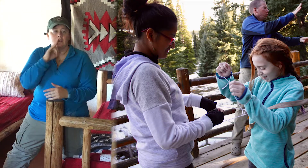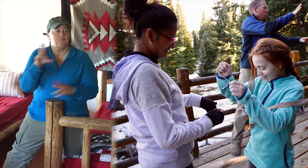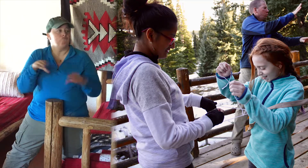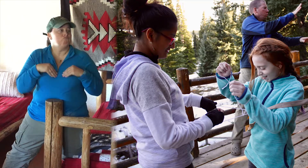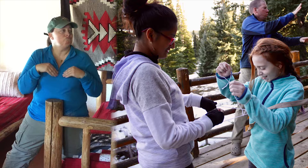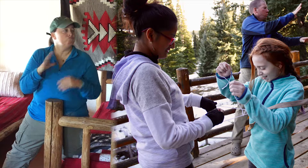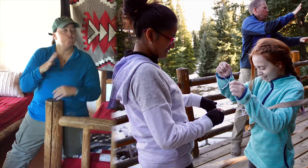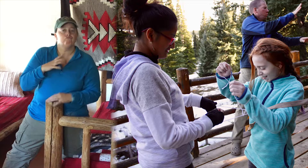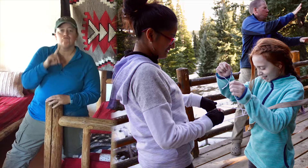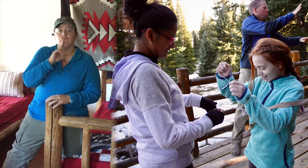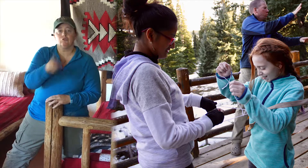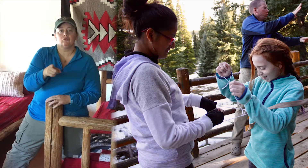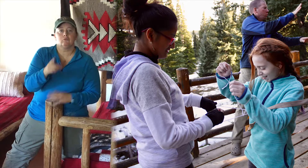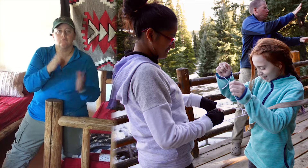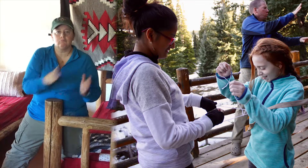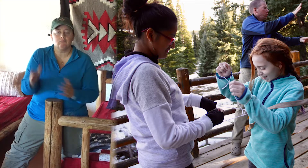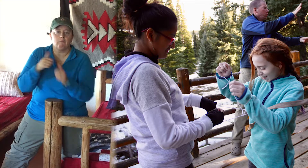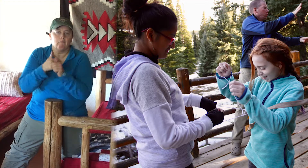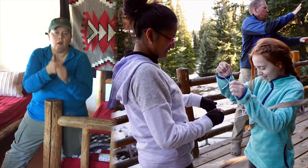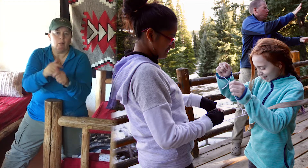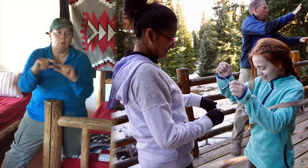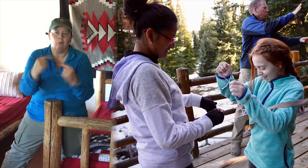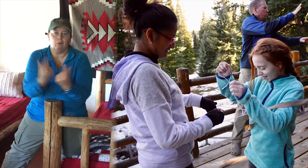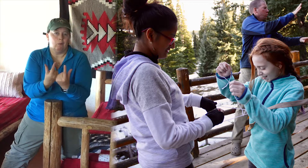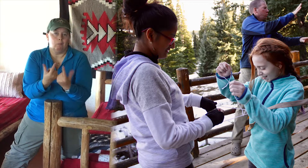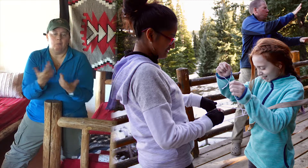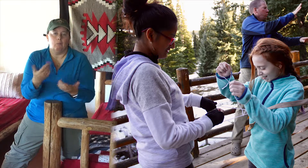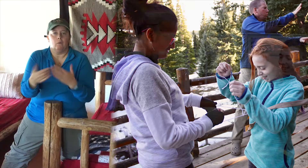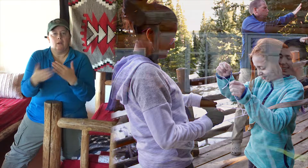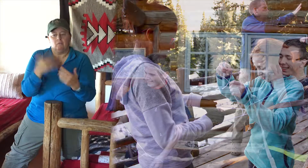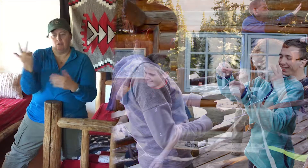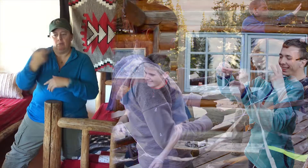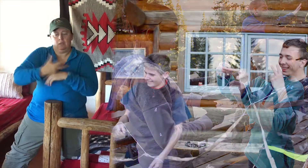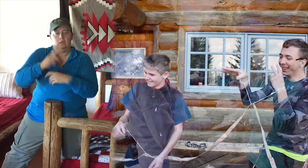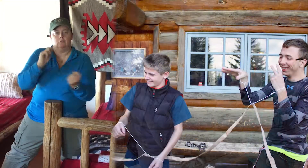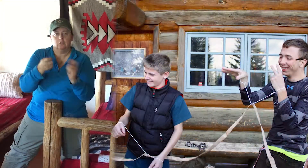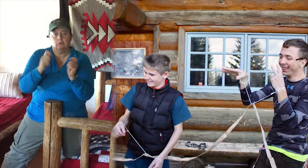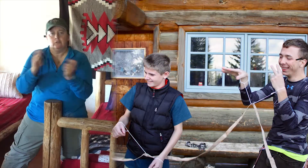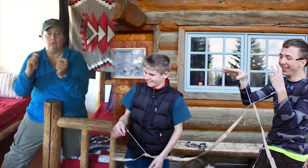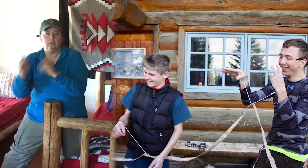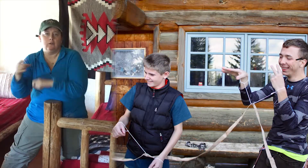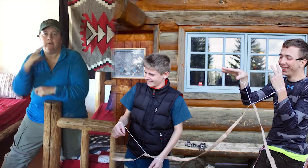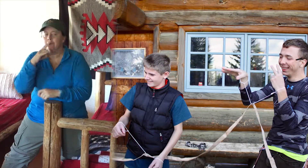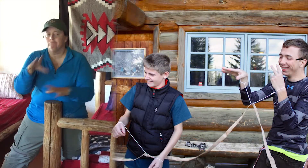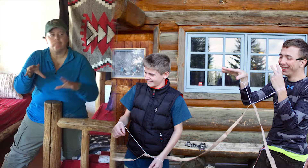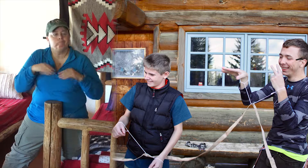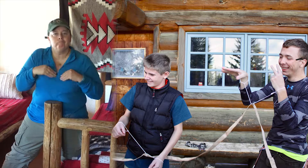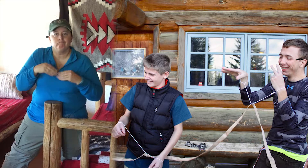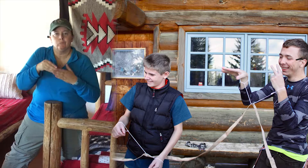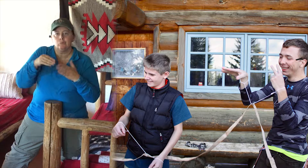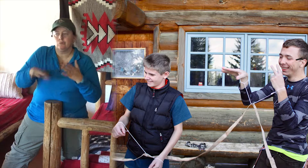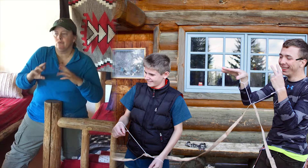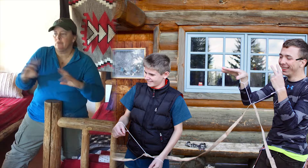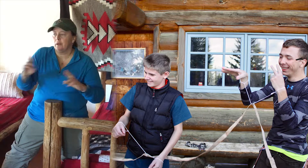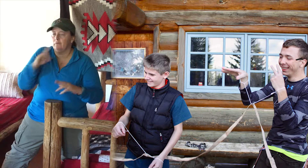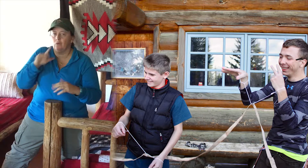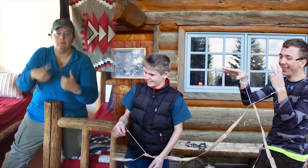They totally accepted it and they were fine. They were willing to change their plans; follow the group. All three days we had to change things up. The students were ready for that challenge.